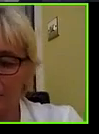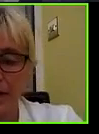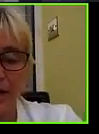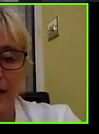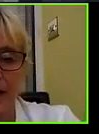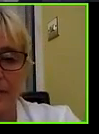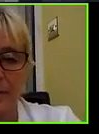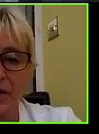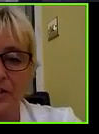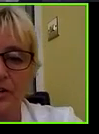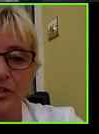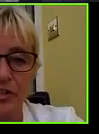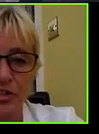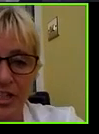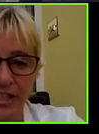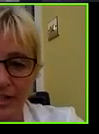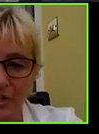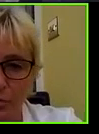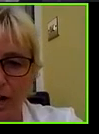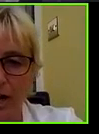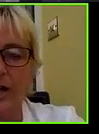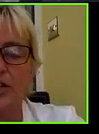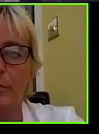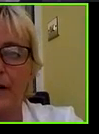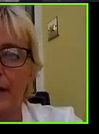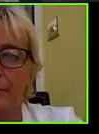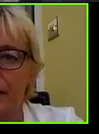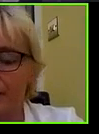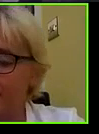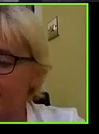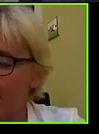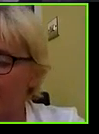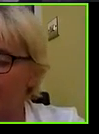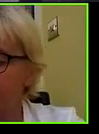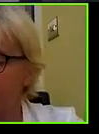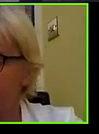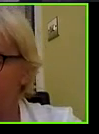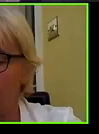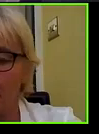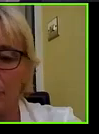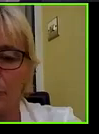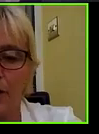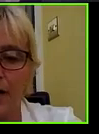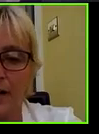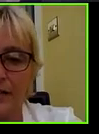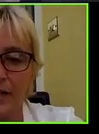in the Ministry of Justice it's quite a large department and it will come as no